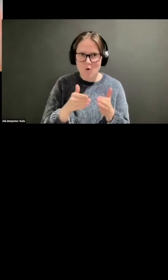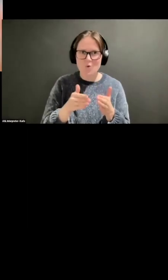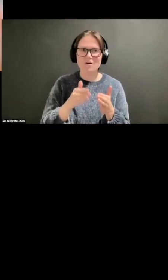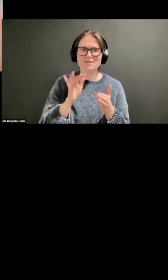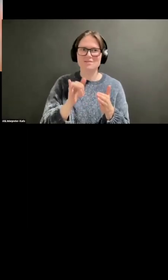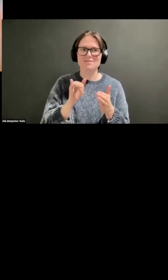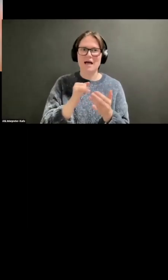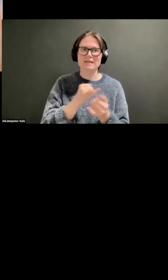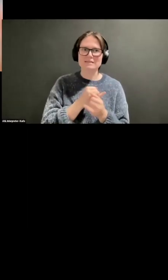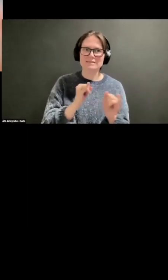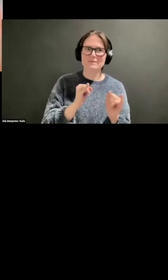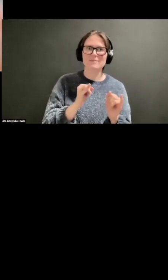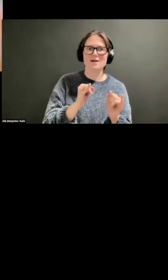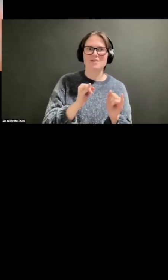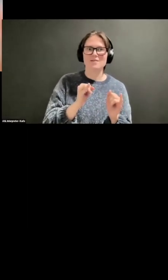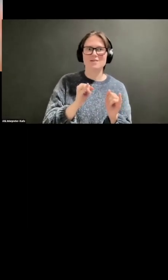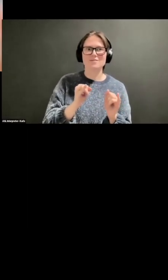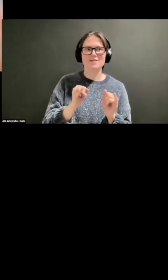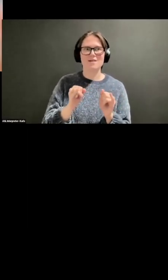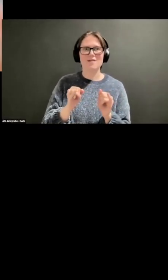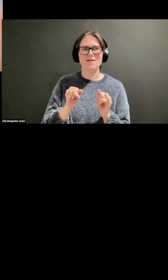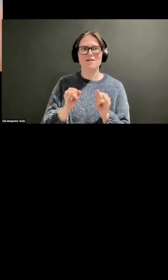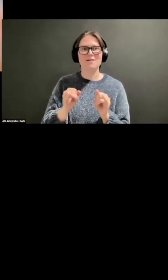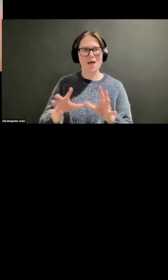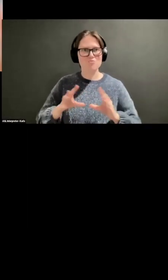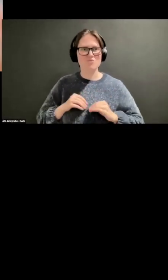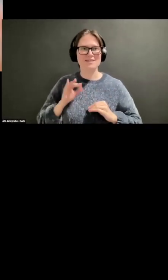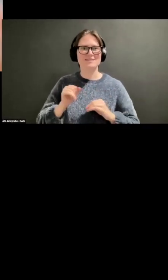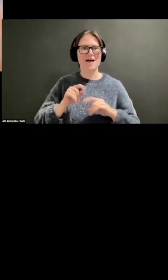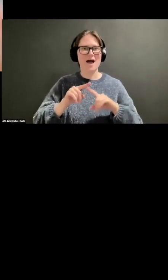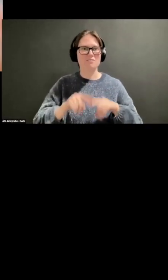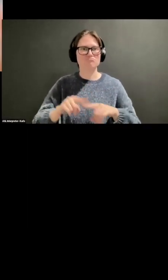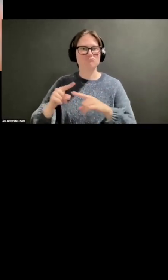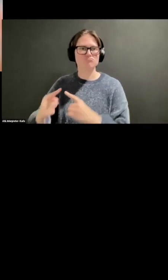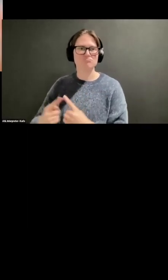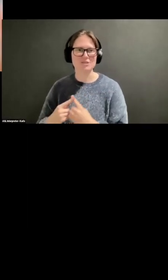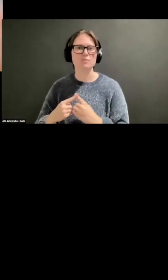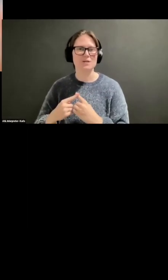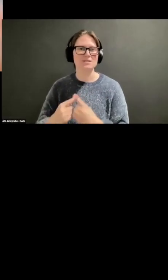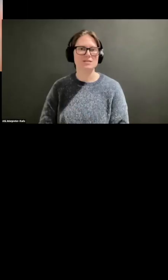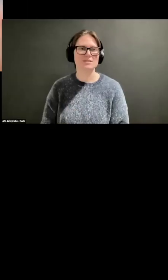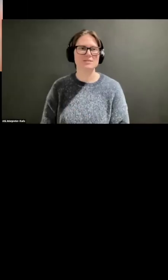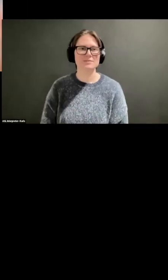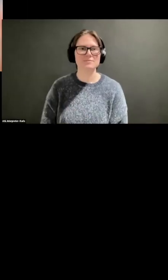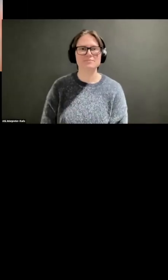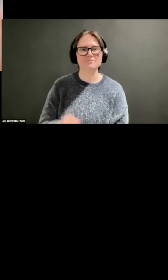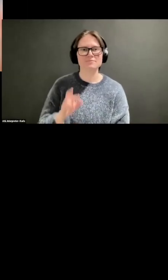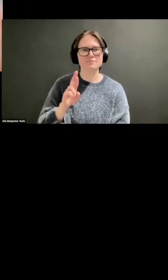Robin, before we go to audience questions, what do you wish that social workers and people involved in